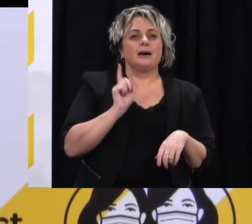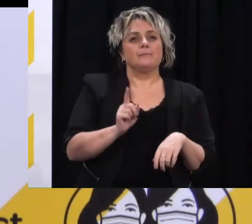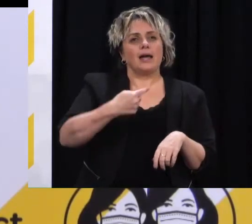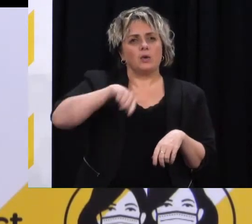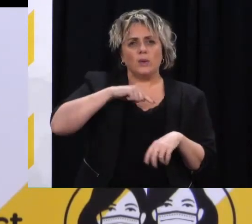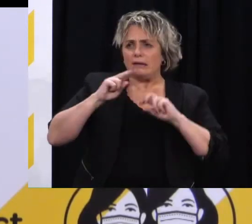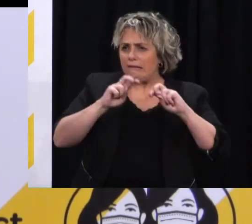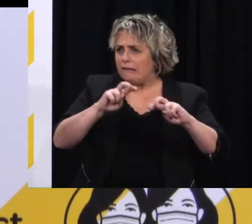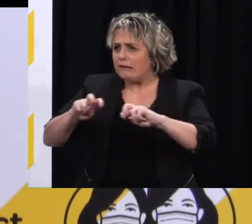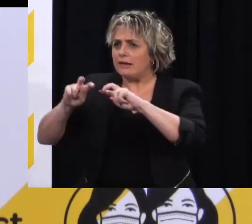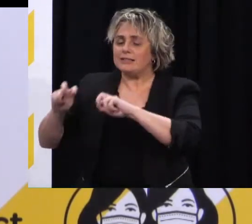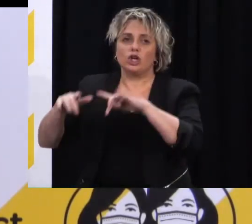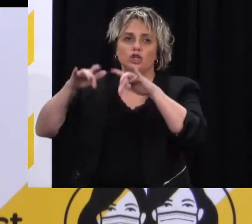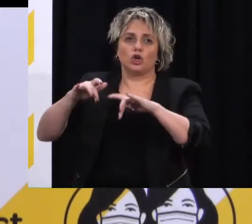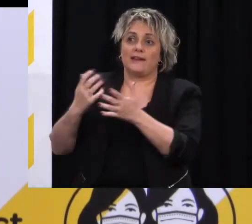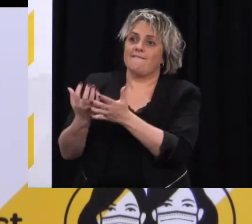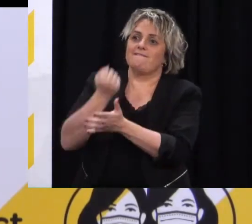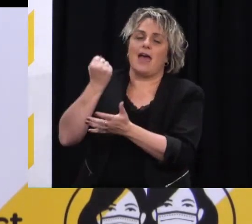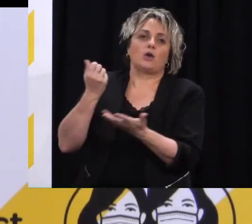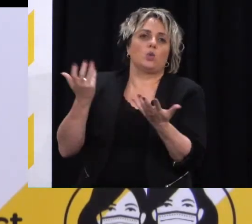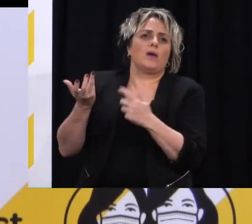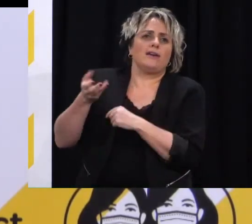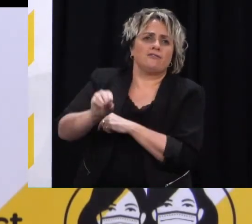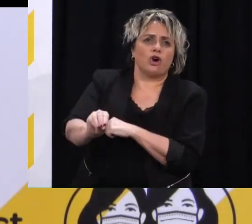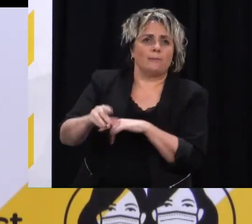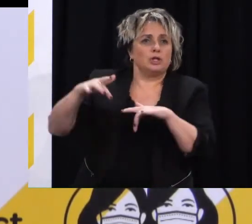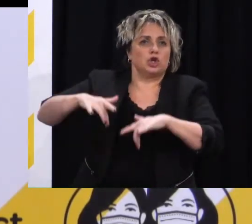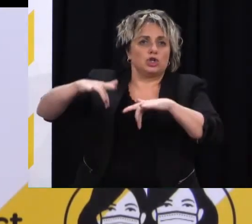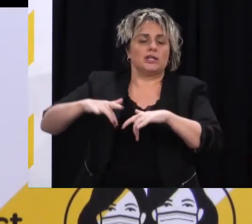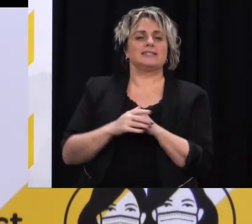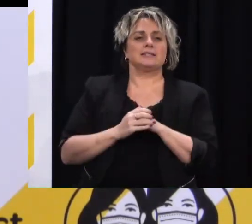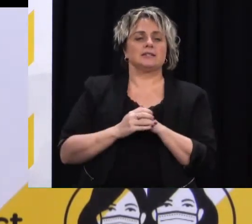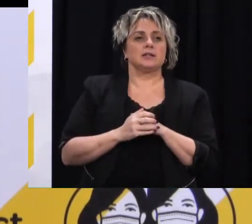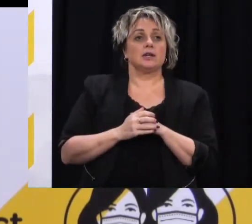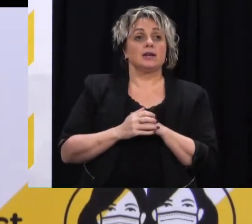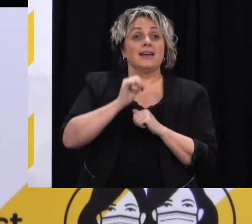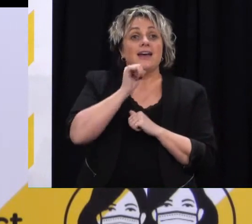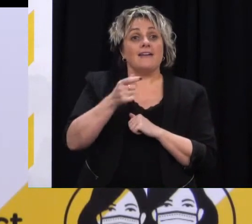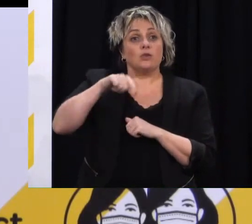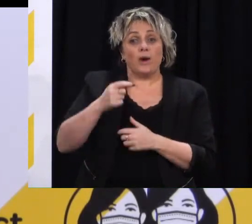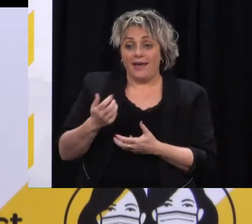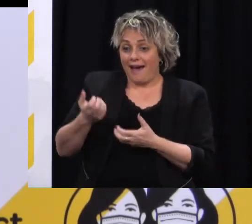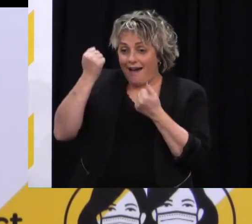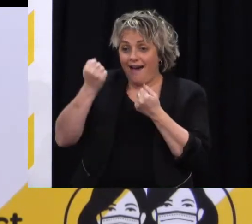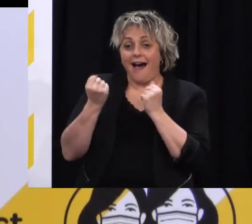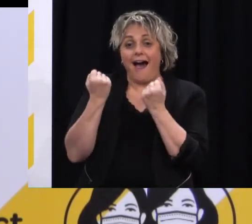because he's had to endure me listing off my many theories